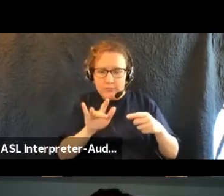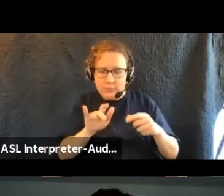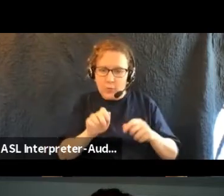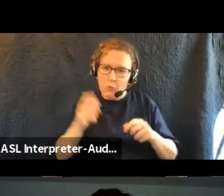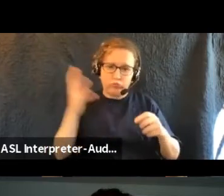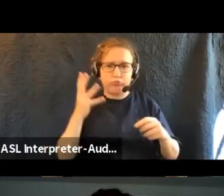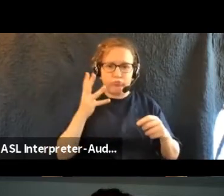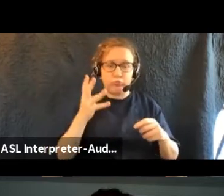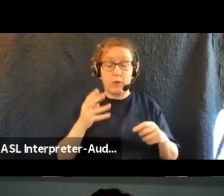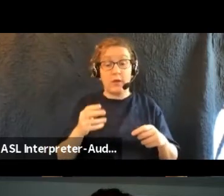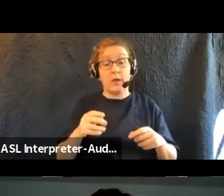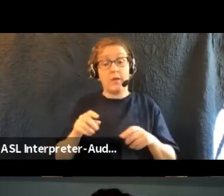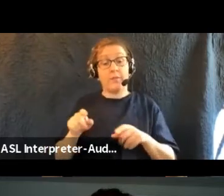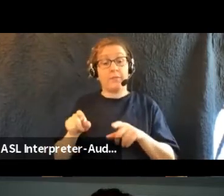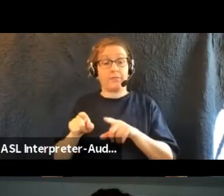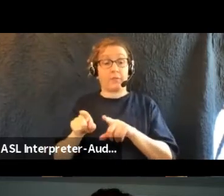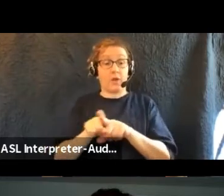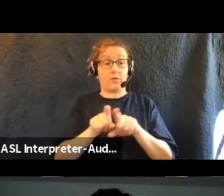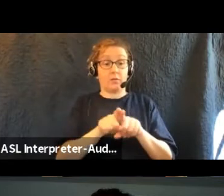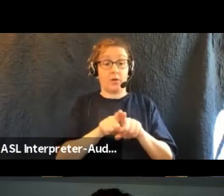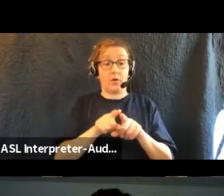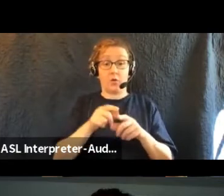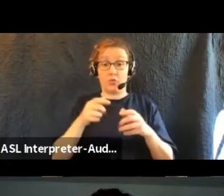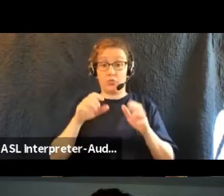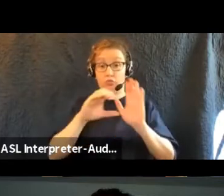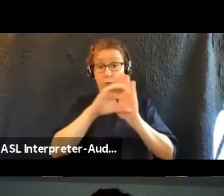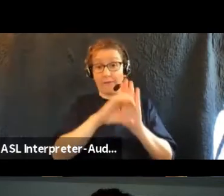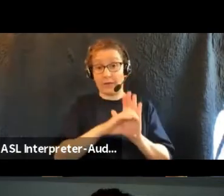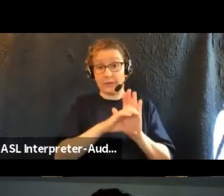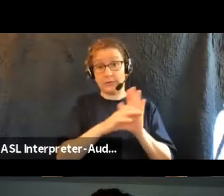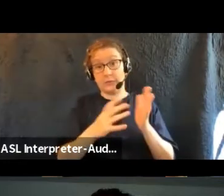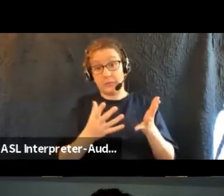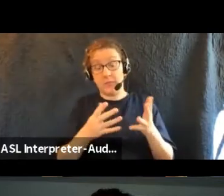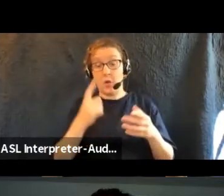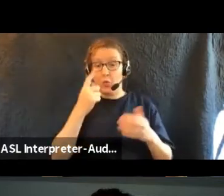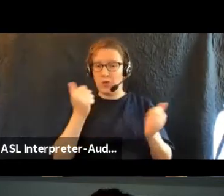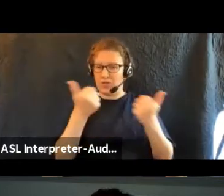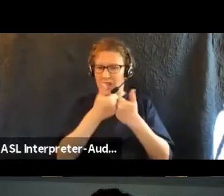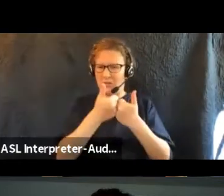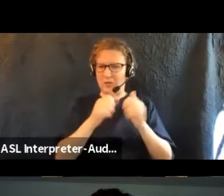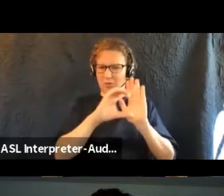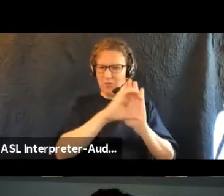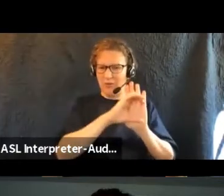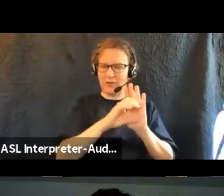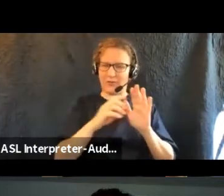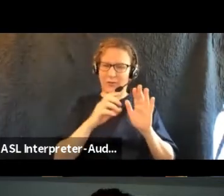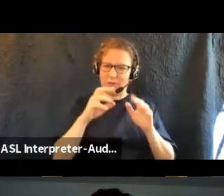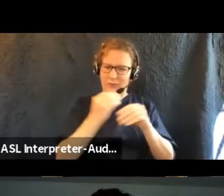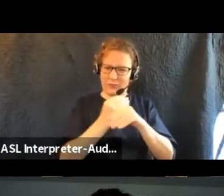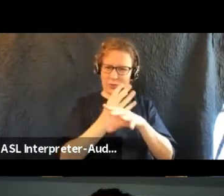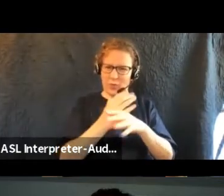Sometimes I, one of the challenges of the content I've been working with is it covers a really